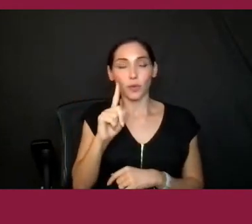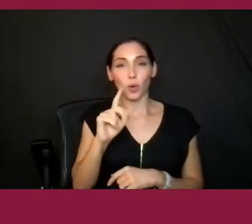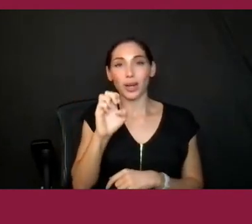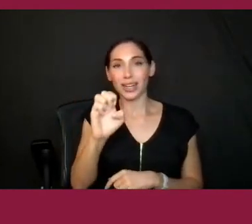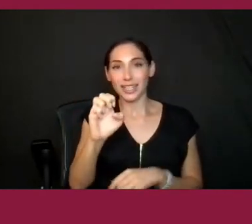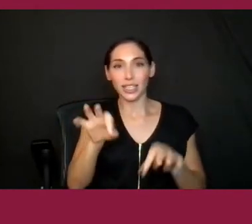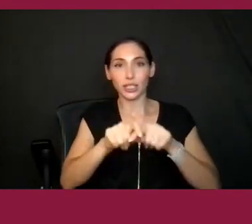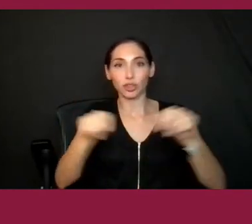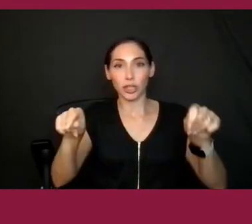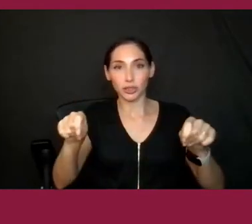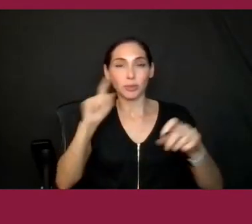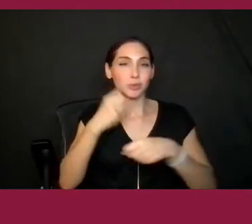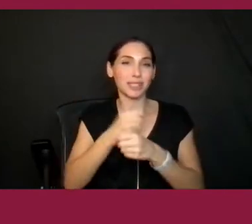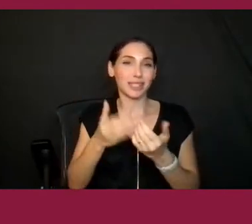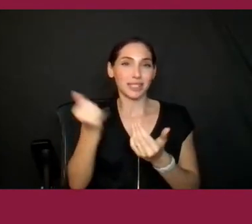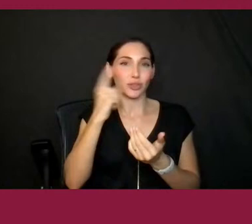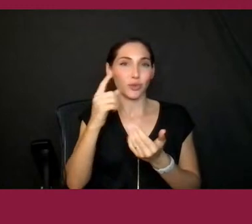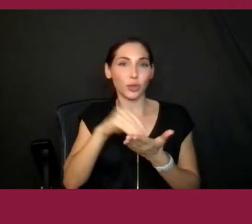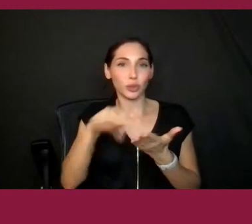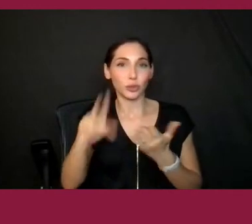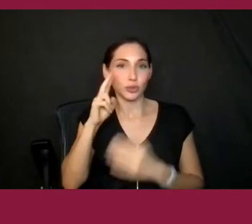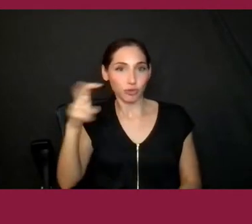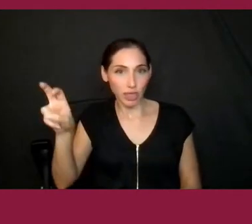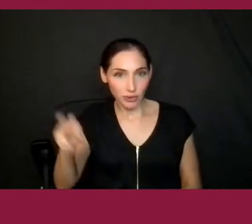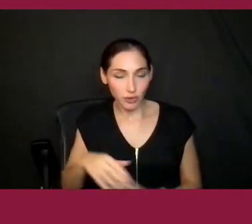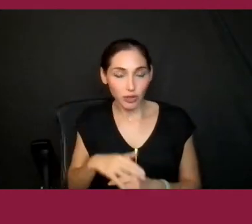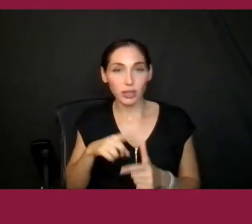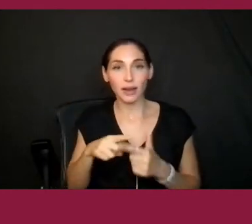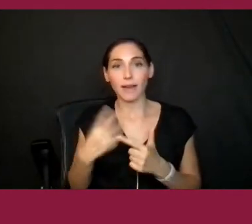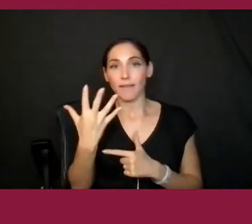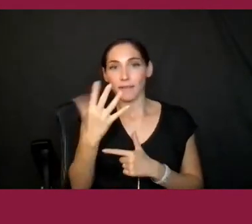it easier for your students to transfer, and then 5 million for pathways